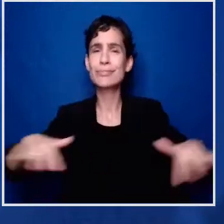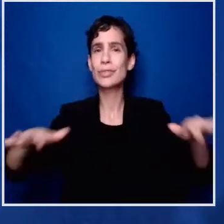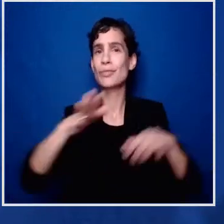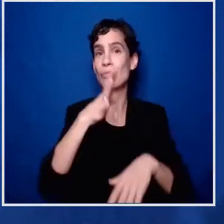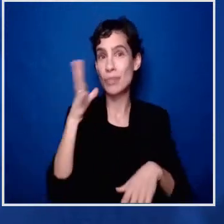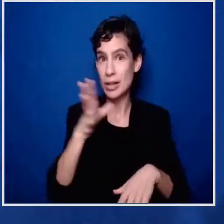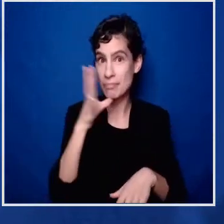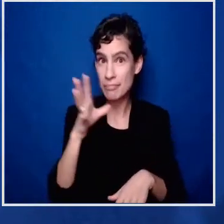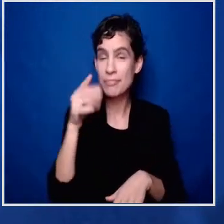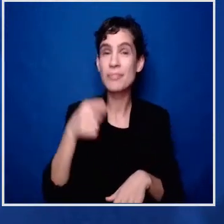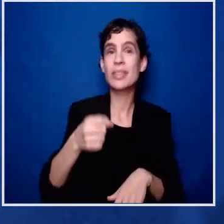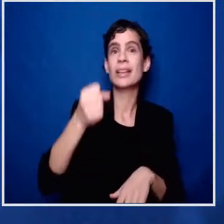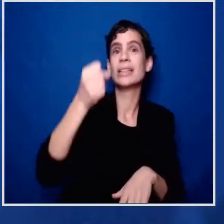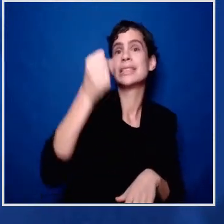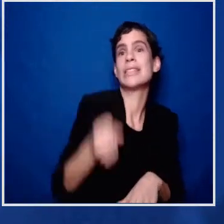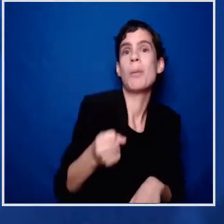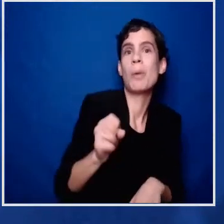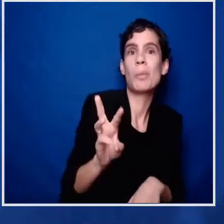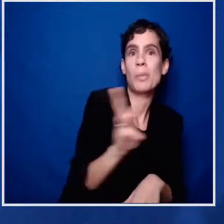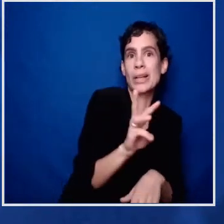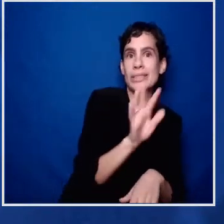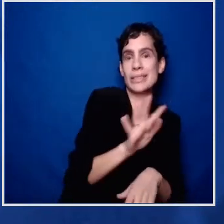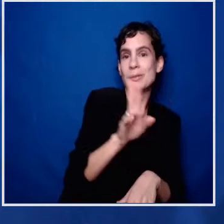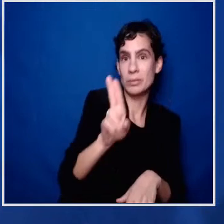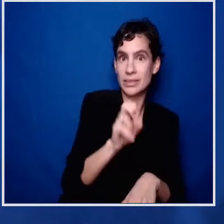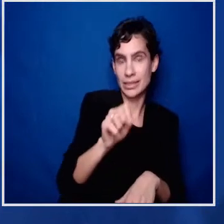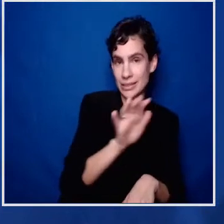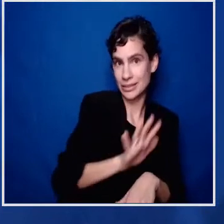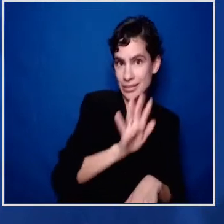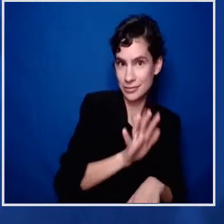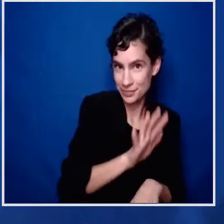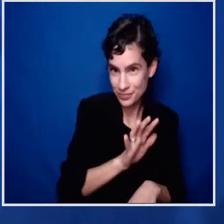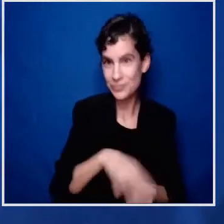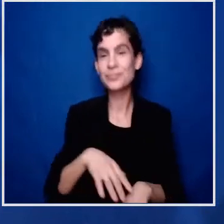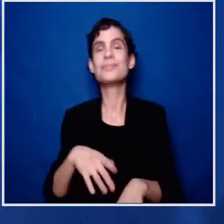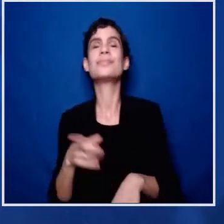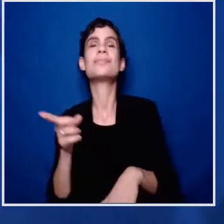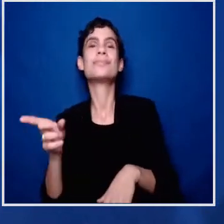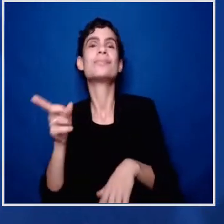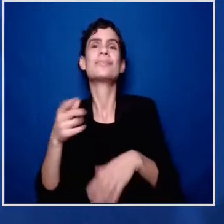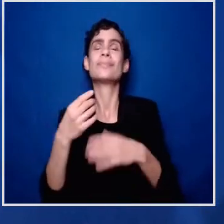UNITED STATES. IT HAS APPROXIMATELY 15,000